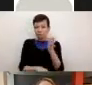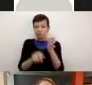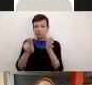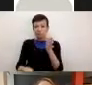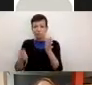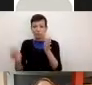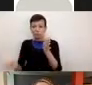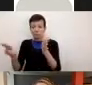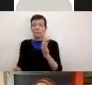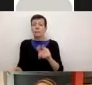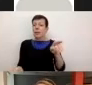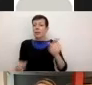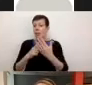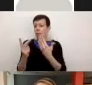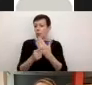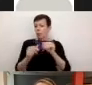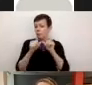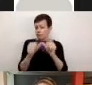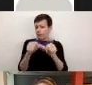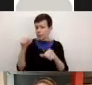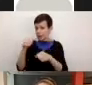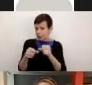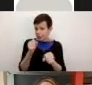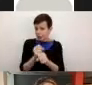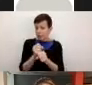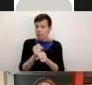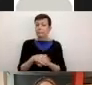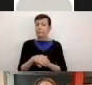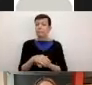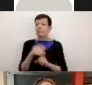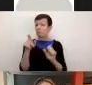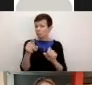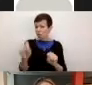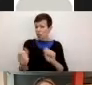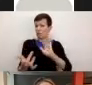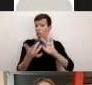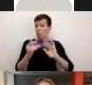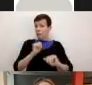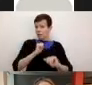It runs on a rolling intake by contacting myself or Sable Sweetgrass, who you met–our